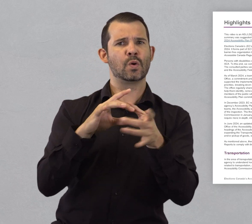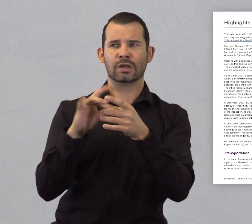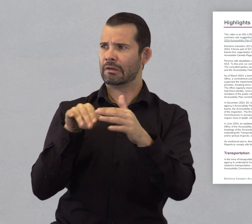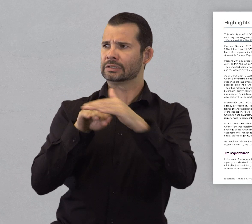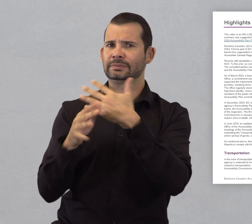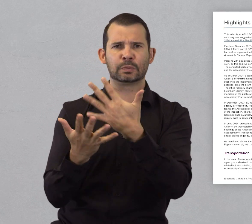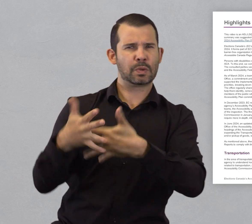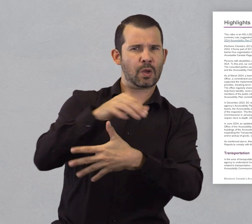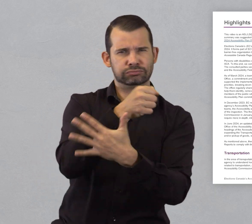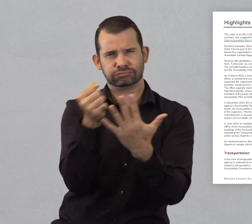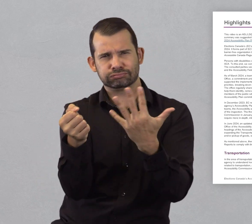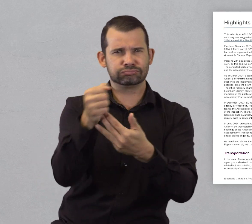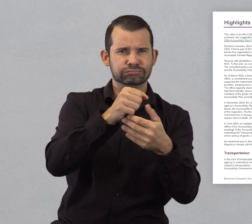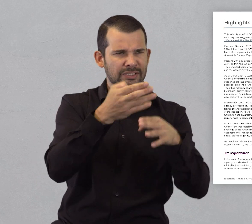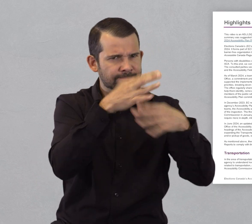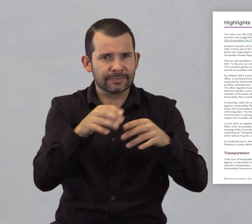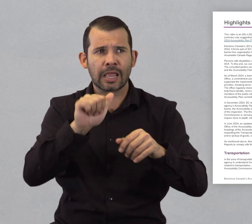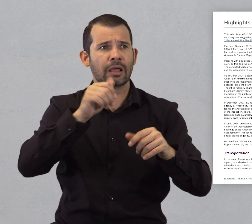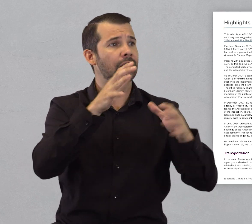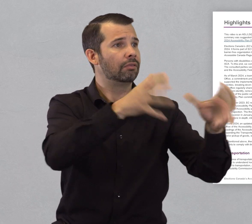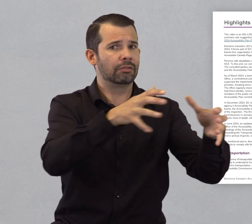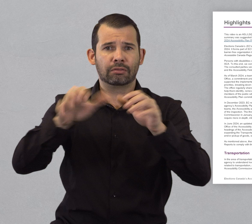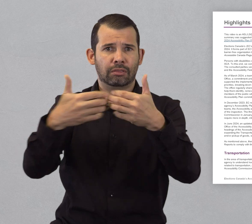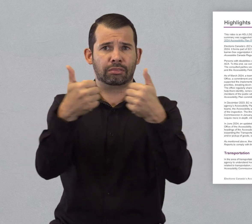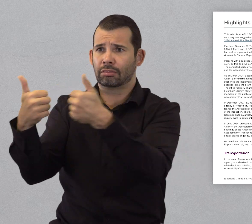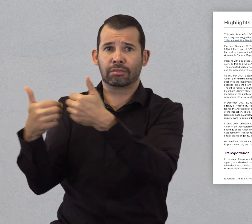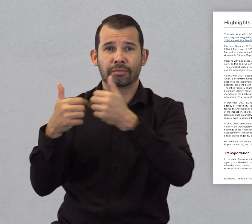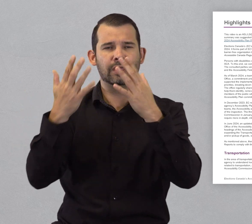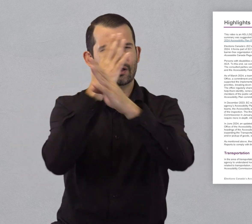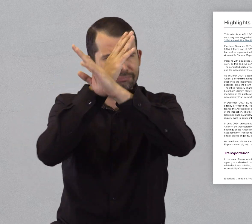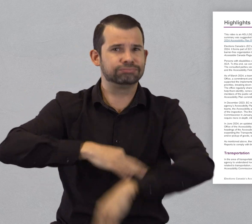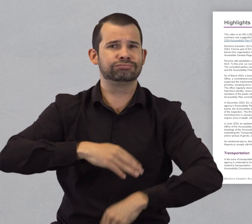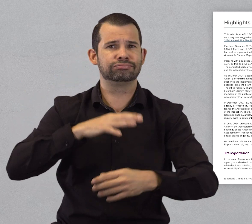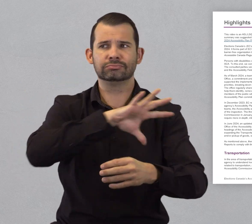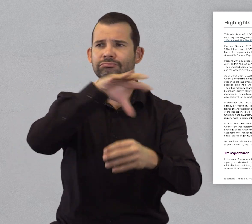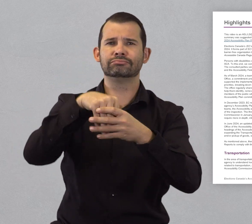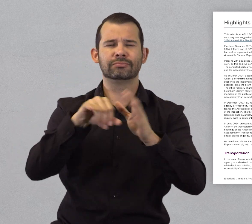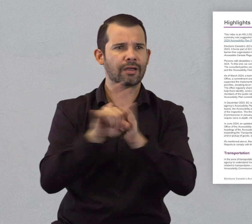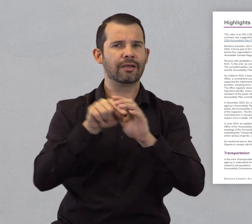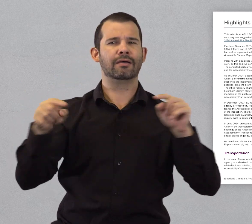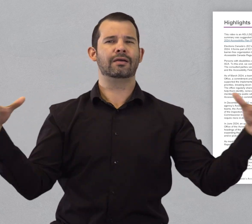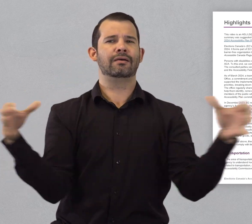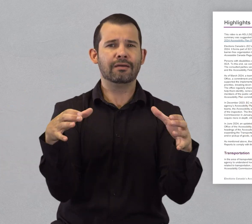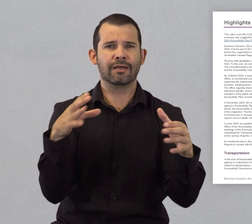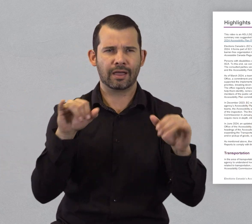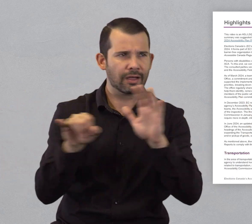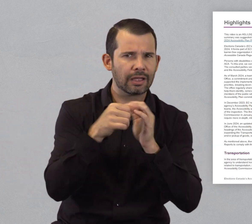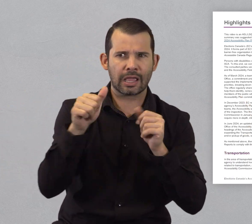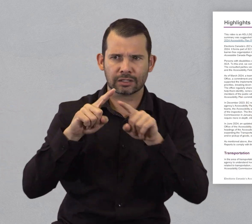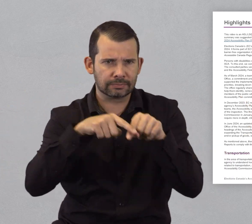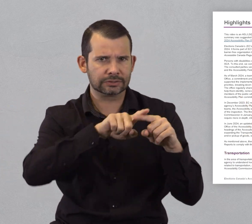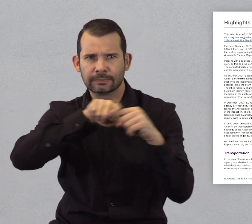on accessibility priorities, breaking down silos across teams and identifying interdependencies